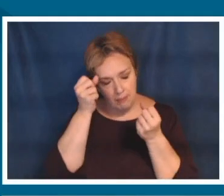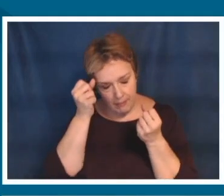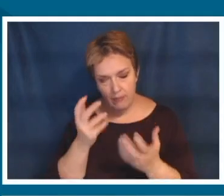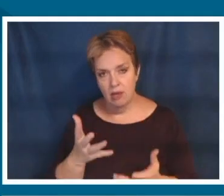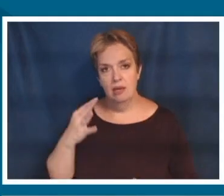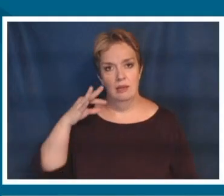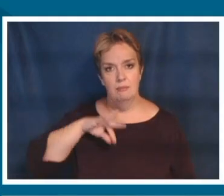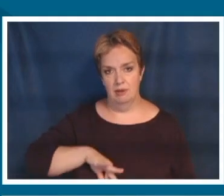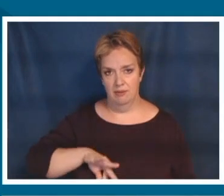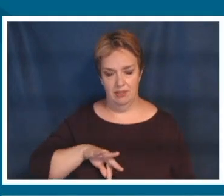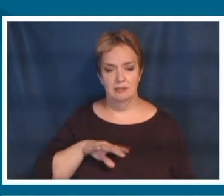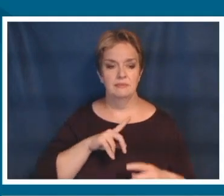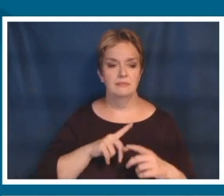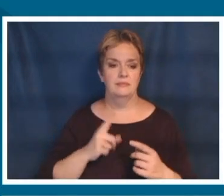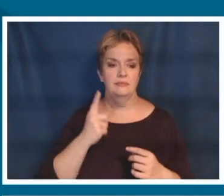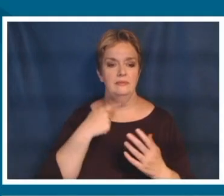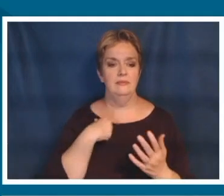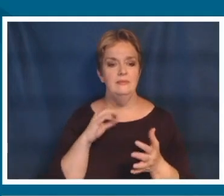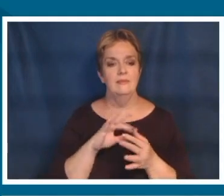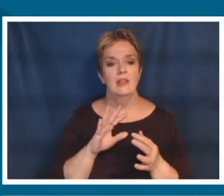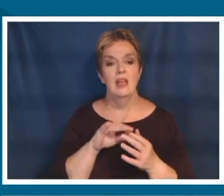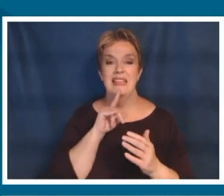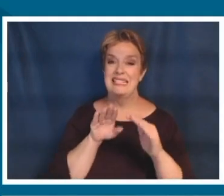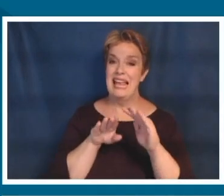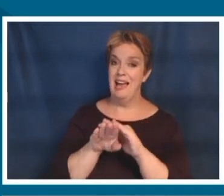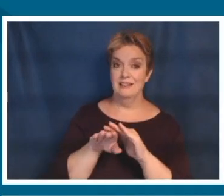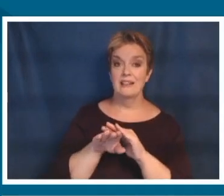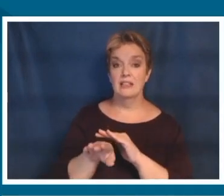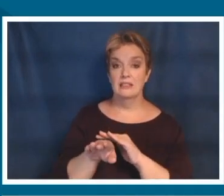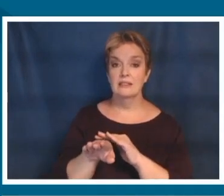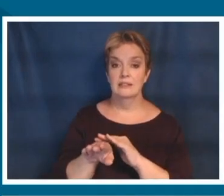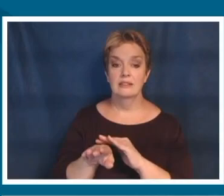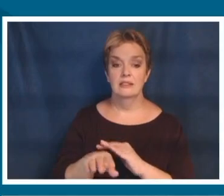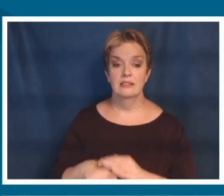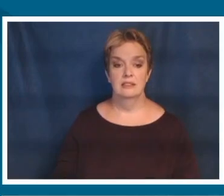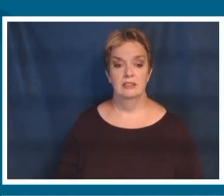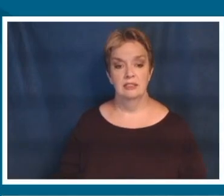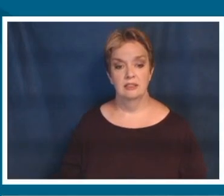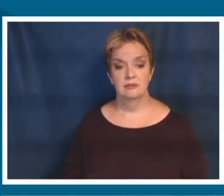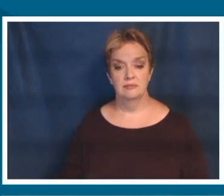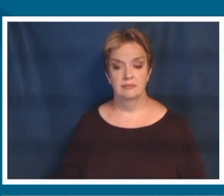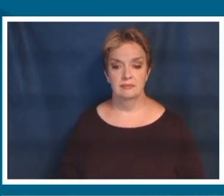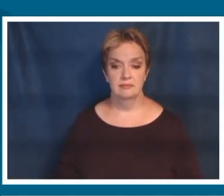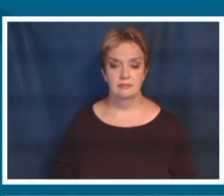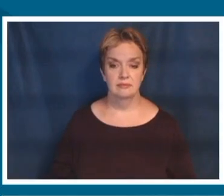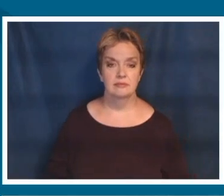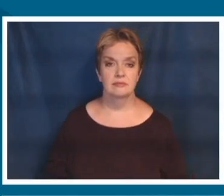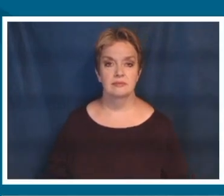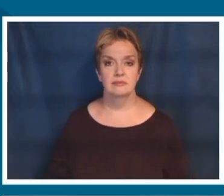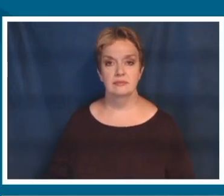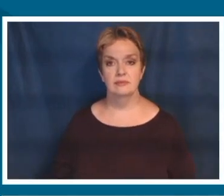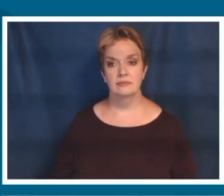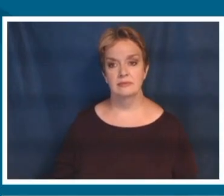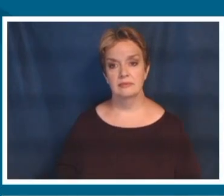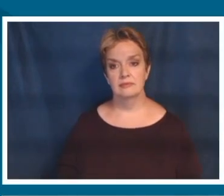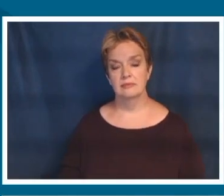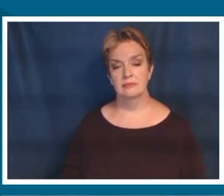that i'll talk about here is access because when you have a museum um you